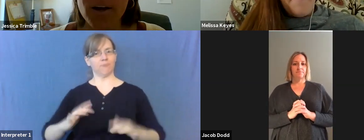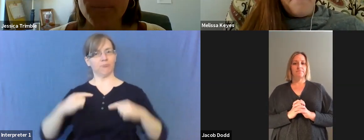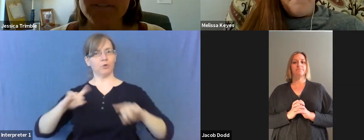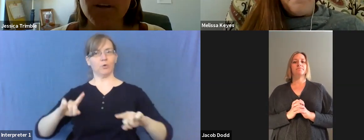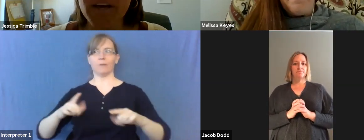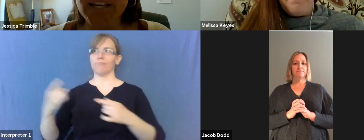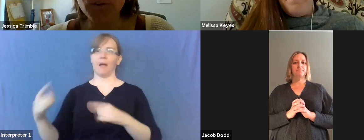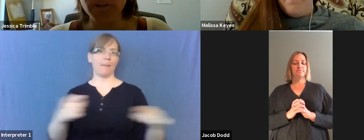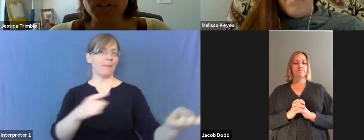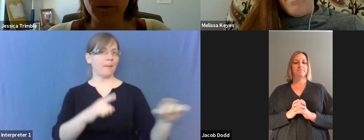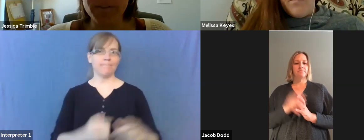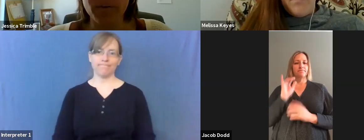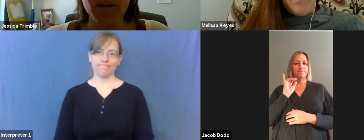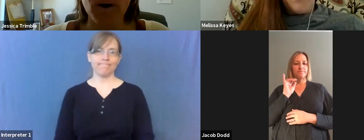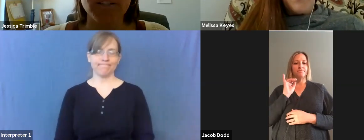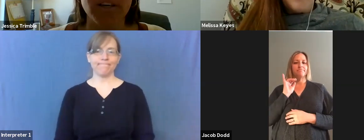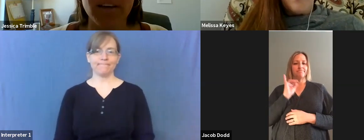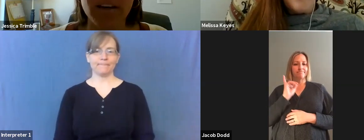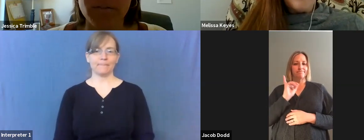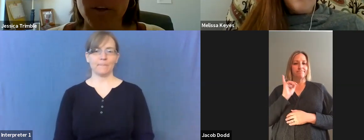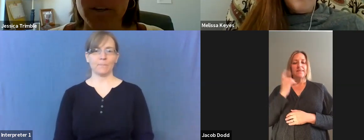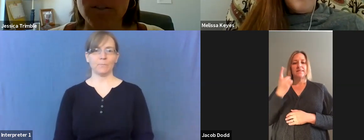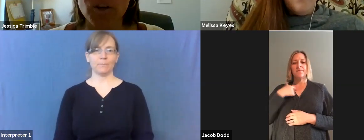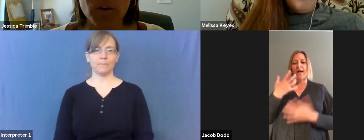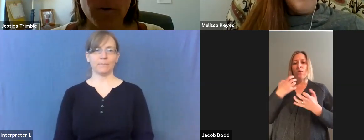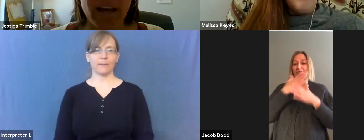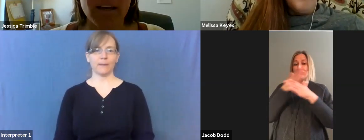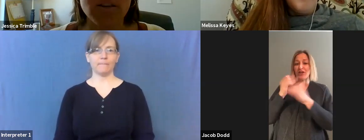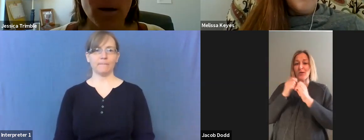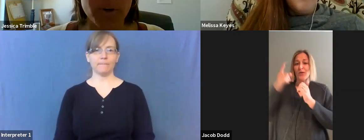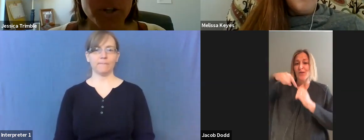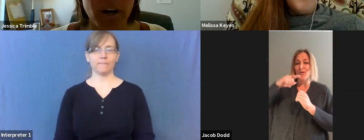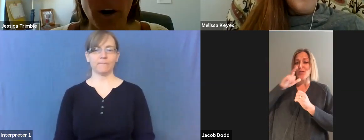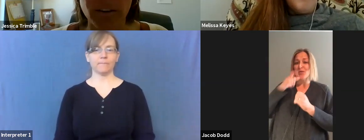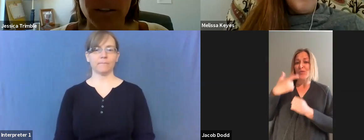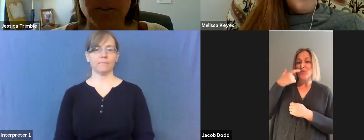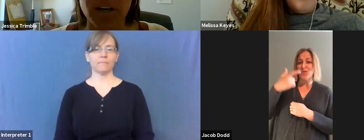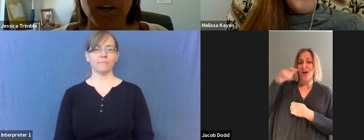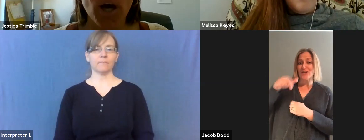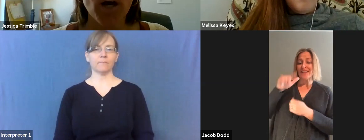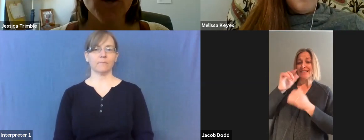And something I do want to share with everybody watching the interview is you and, Tom Keshawn, our Legal Director,